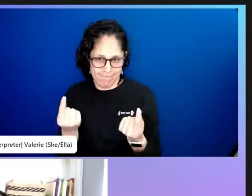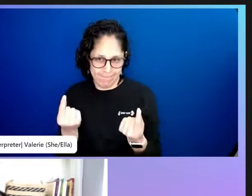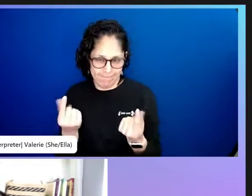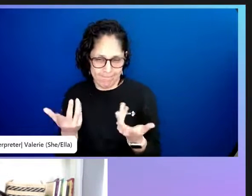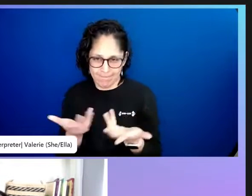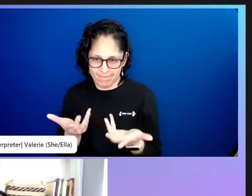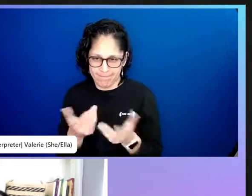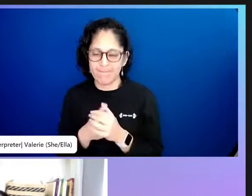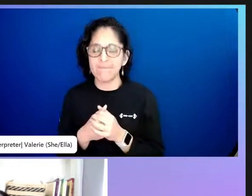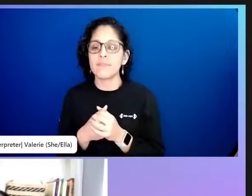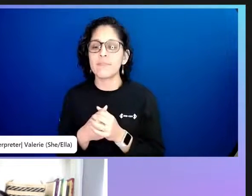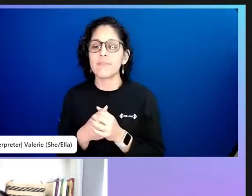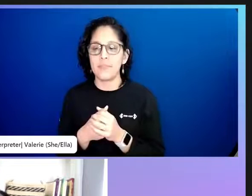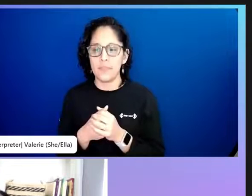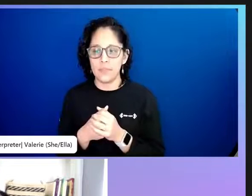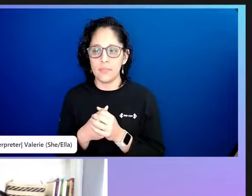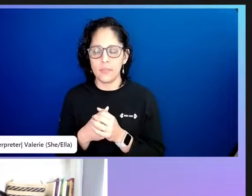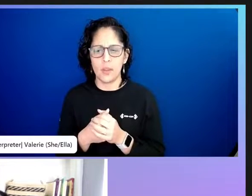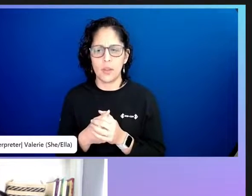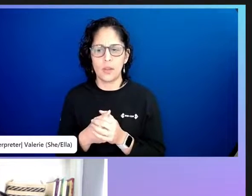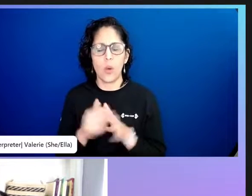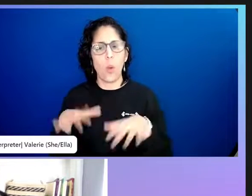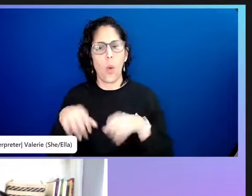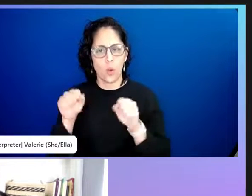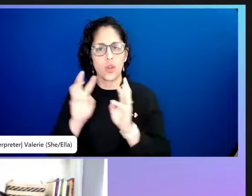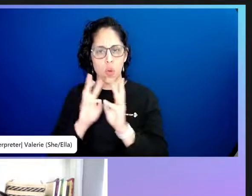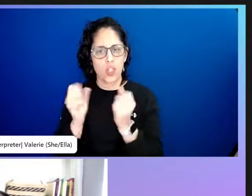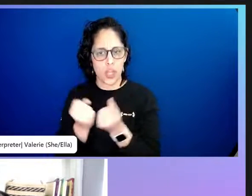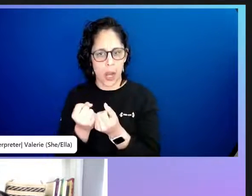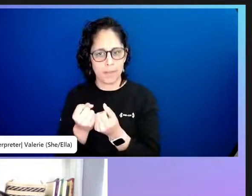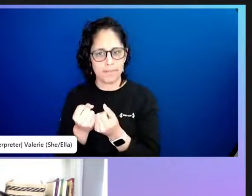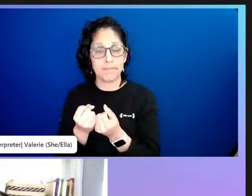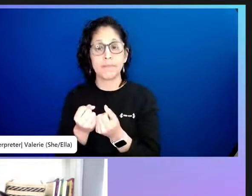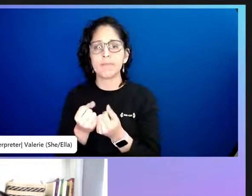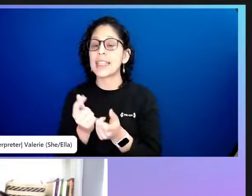kind of sit down and have a workshop and instead of having like a presentation we